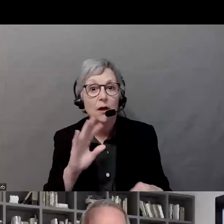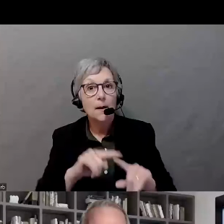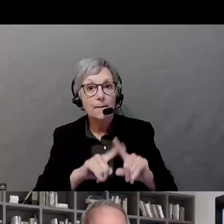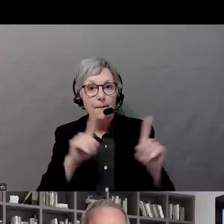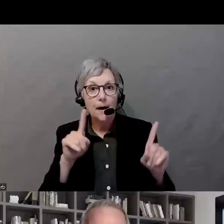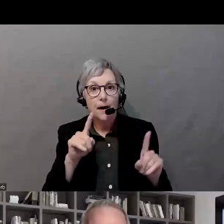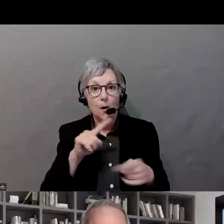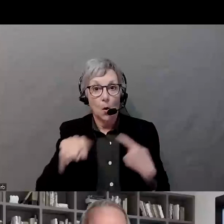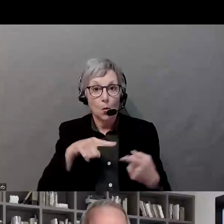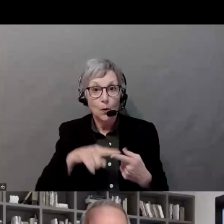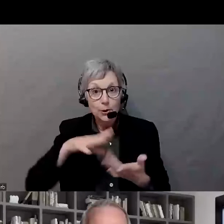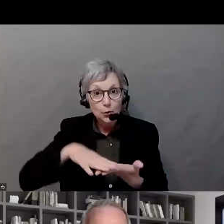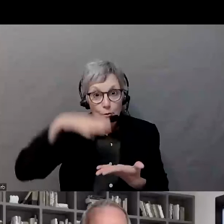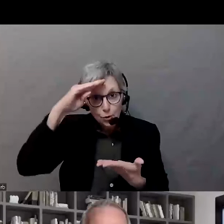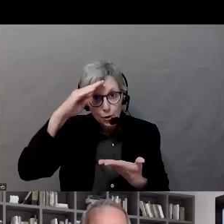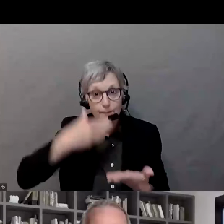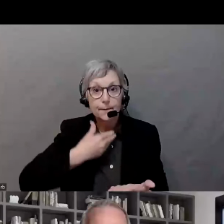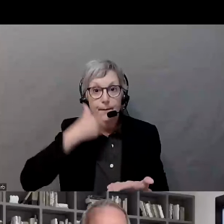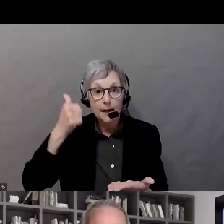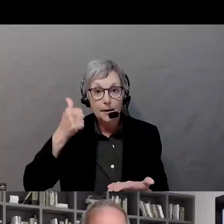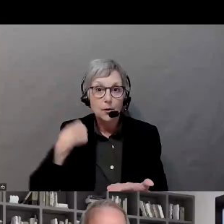DO BETTER. I NEVER FORGET THE FIRST TIME WHEN I WENT